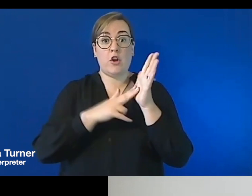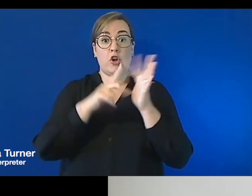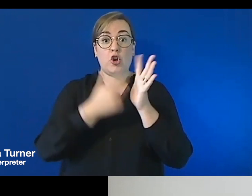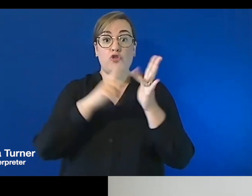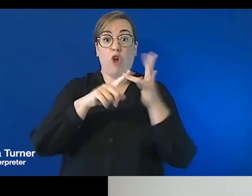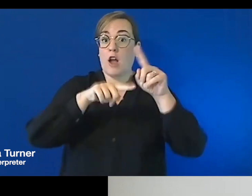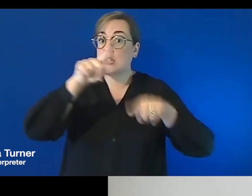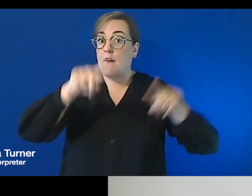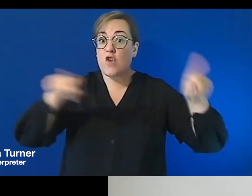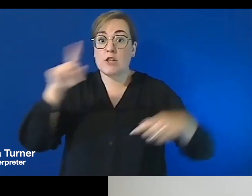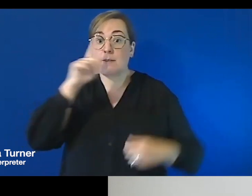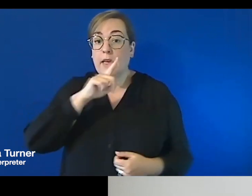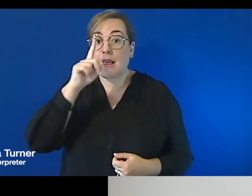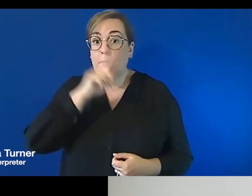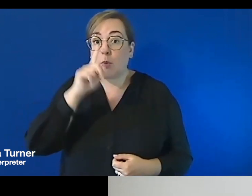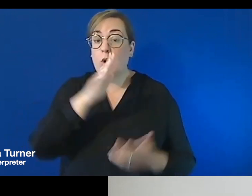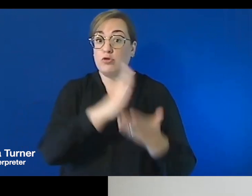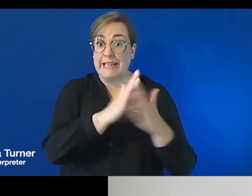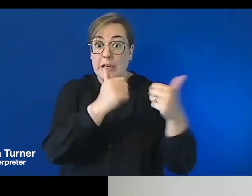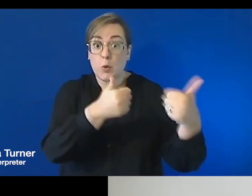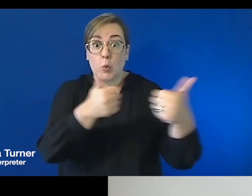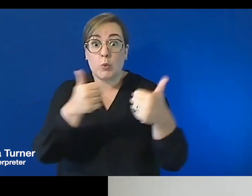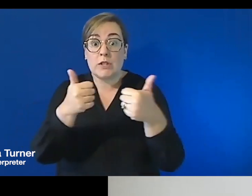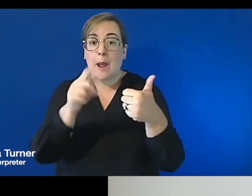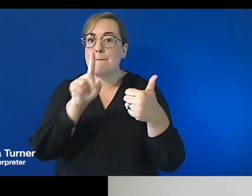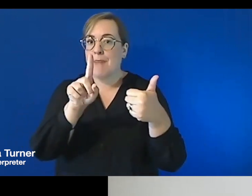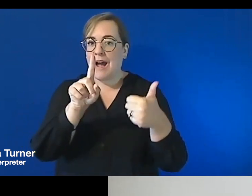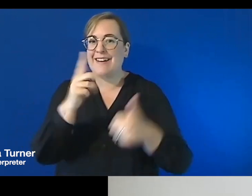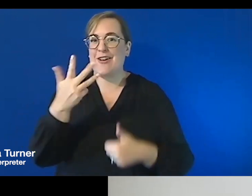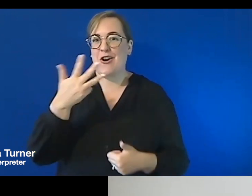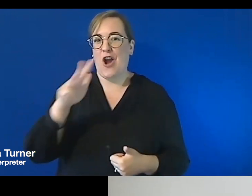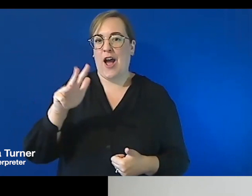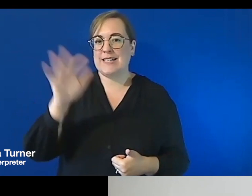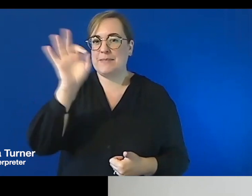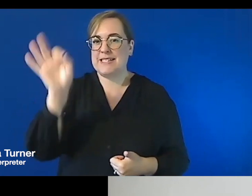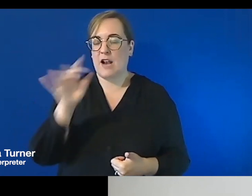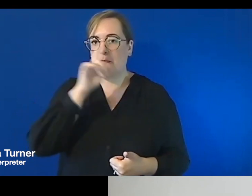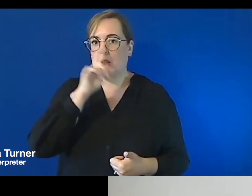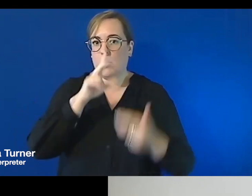a really good but the problem is that 90 percent of people with autism are still not employed,